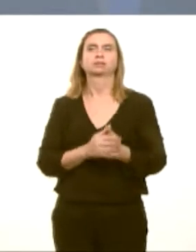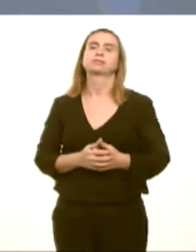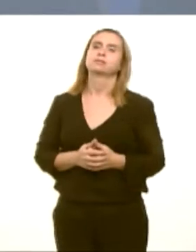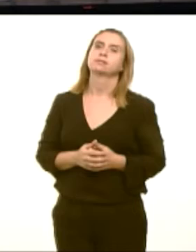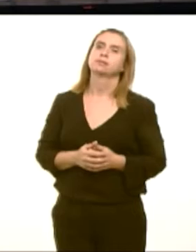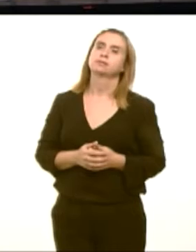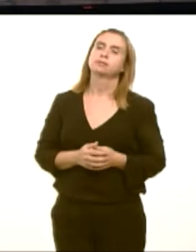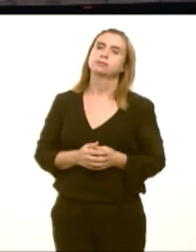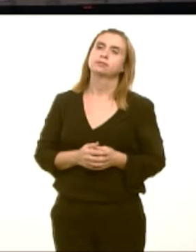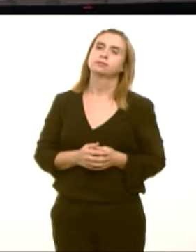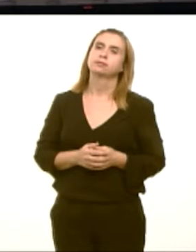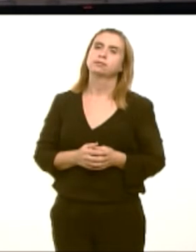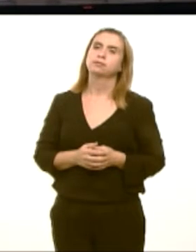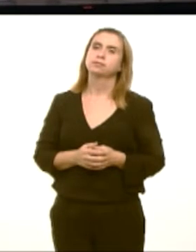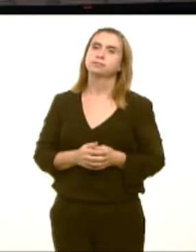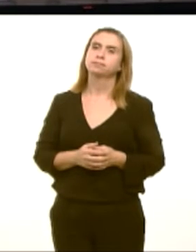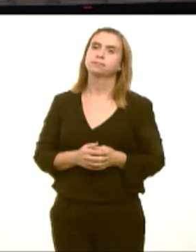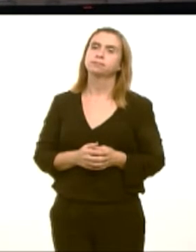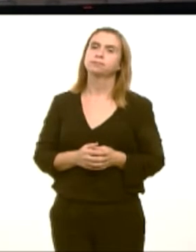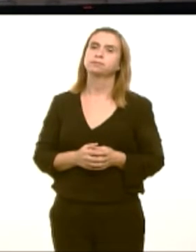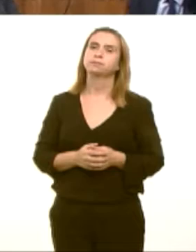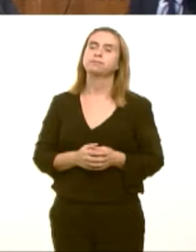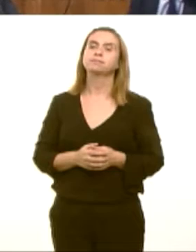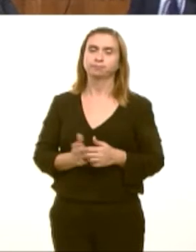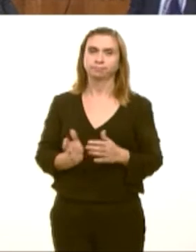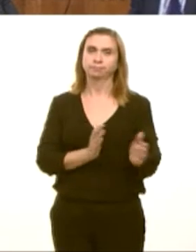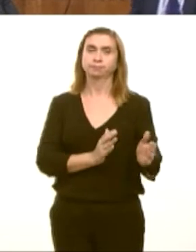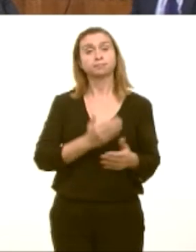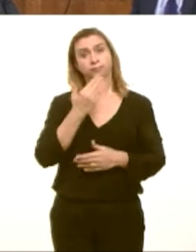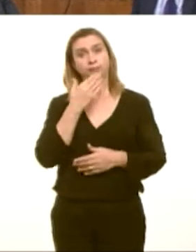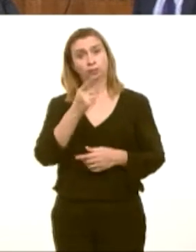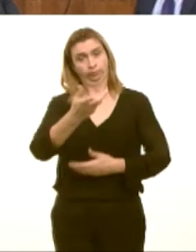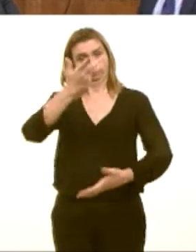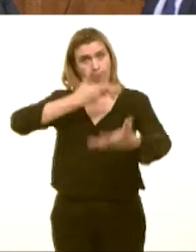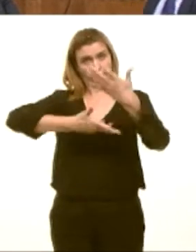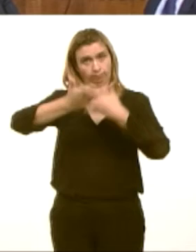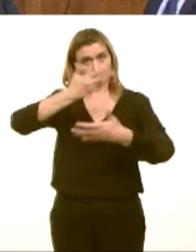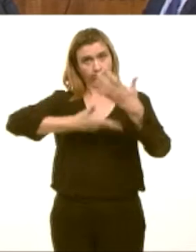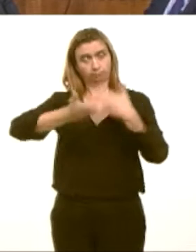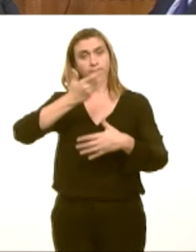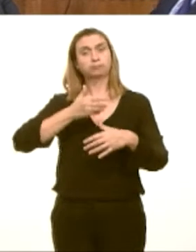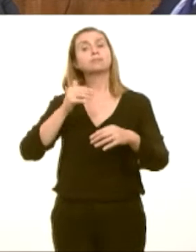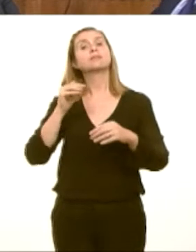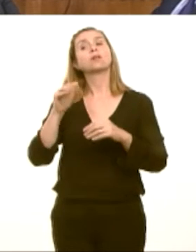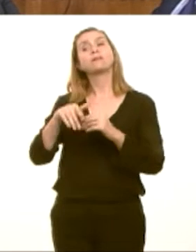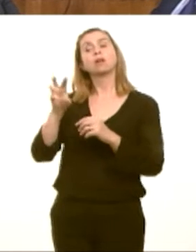Gwenda Thomas: 8. A wnaiff y Prif Weinidog ddatganiad am y camau a gymerwyd gan Lywodraeth Cymru i nodi'r diwrnod